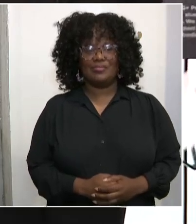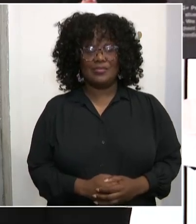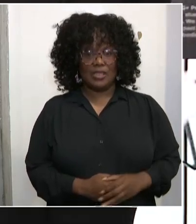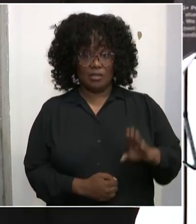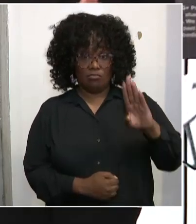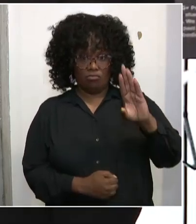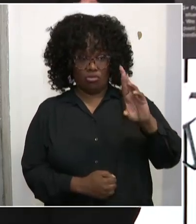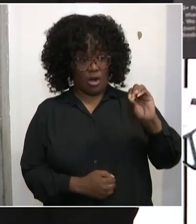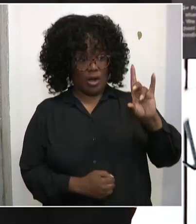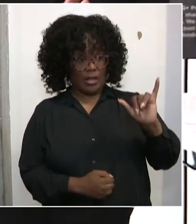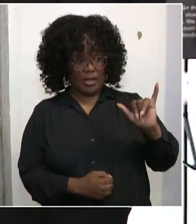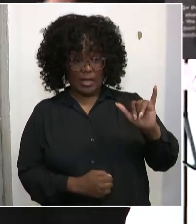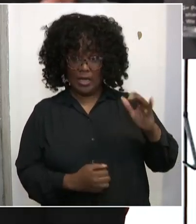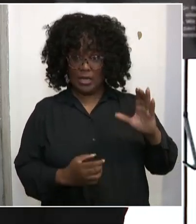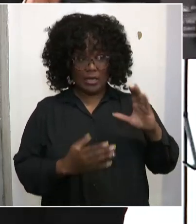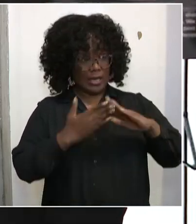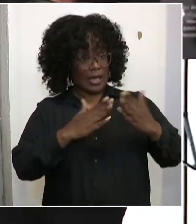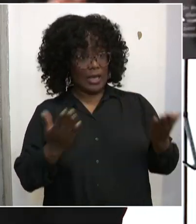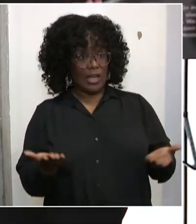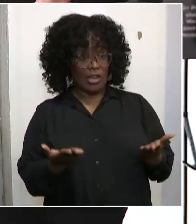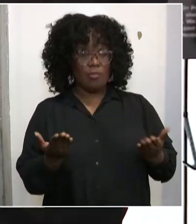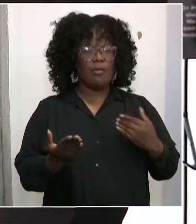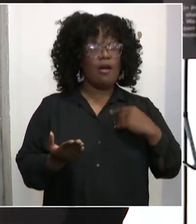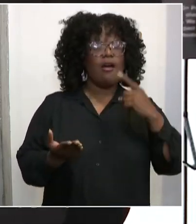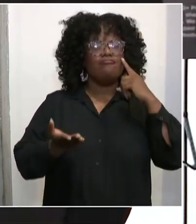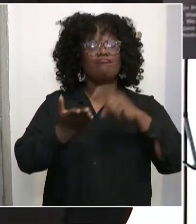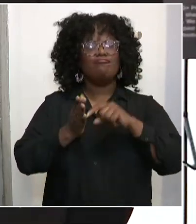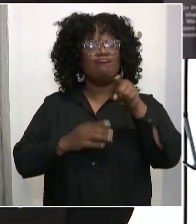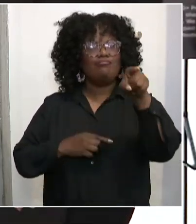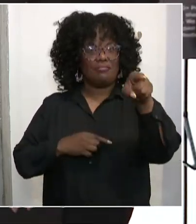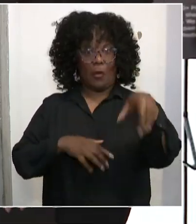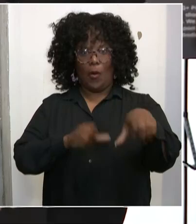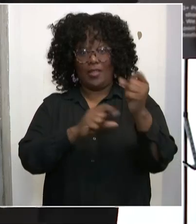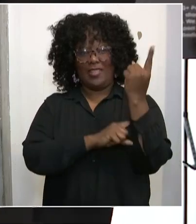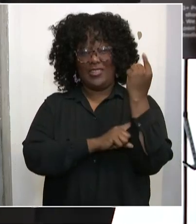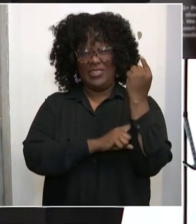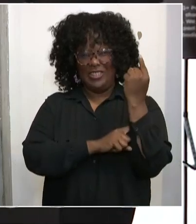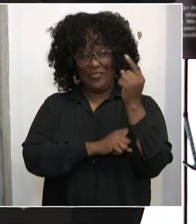We know that Broccoli City last year brought 140,000 attendees to Aldi Field,